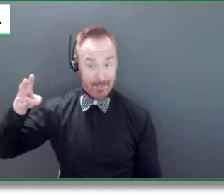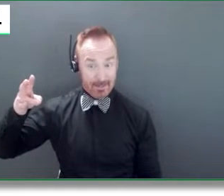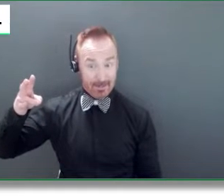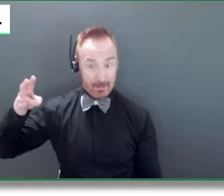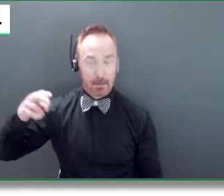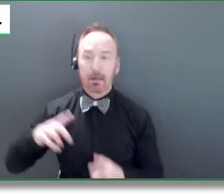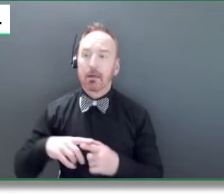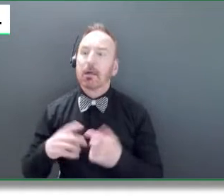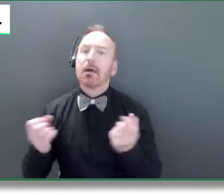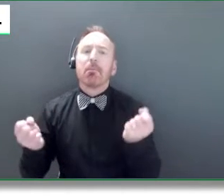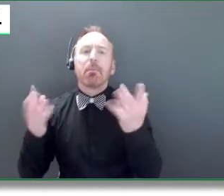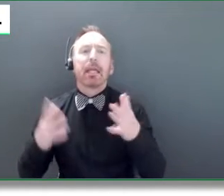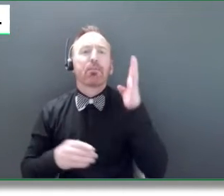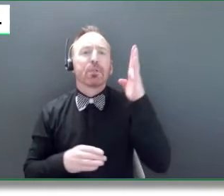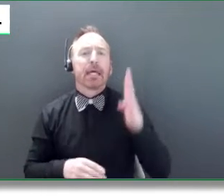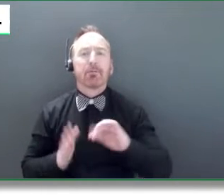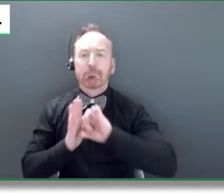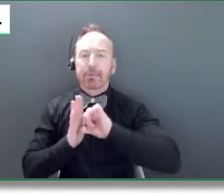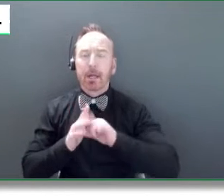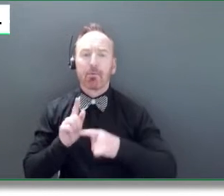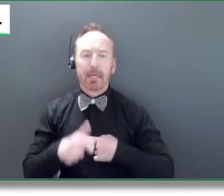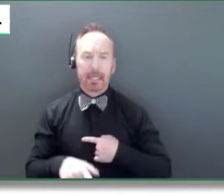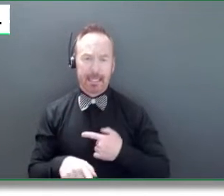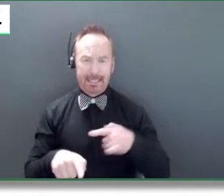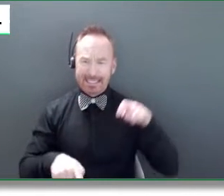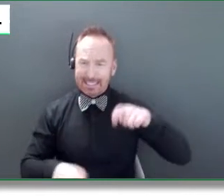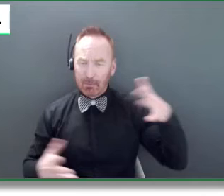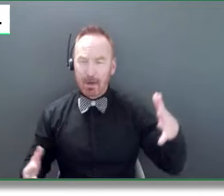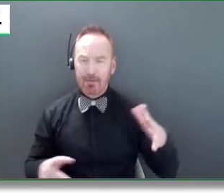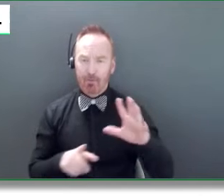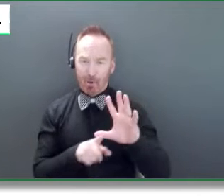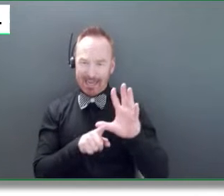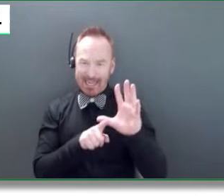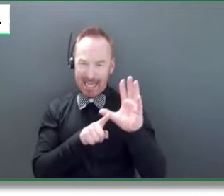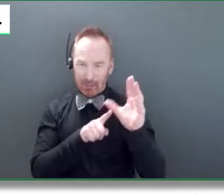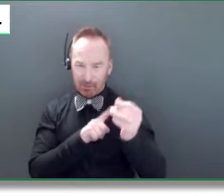the need for a cultural shift. Many don't know you know. Some people